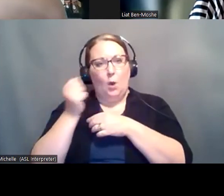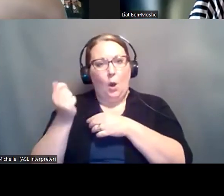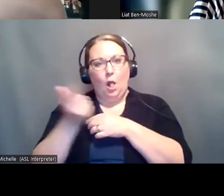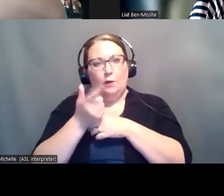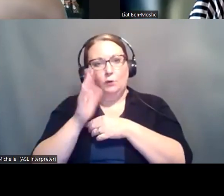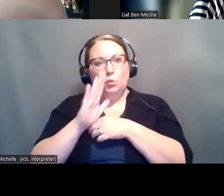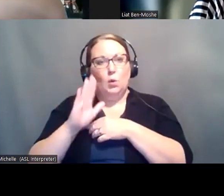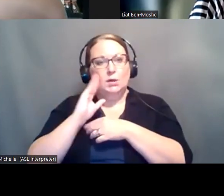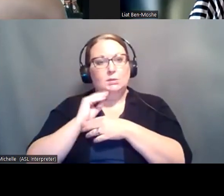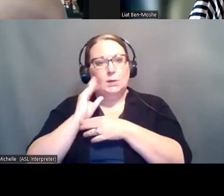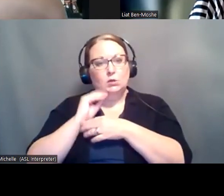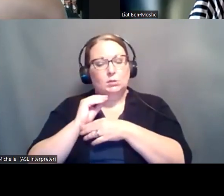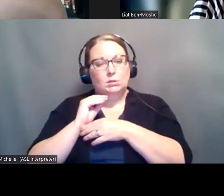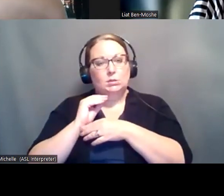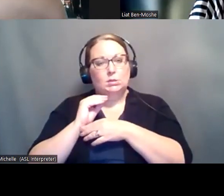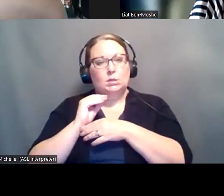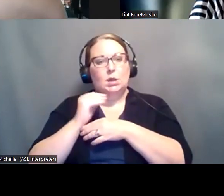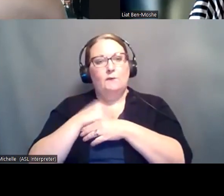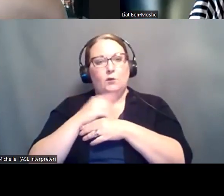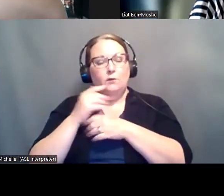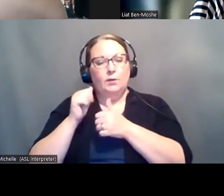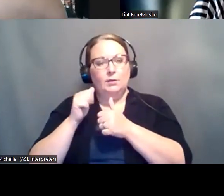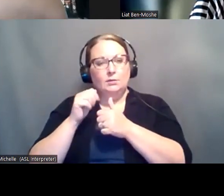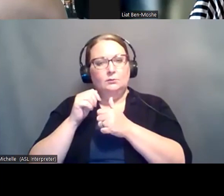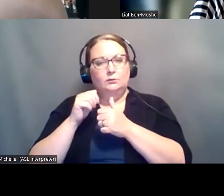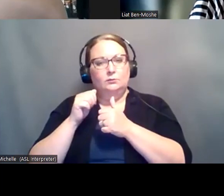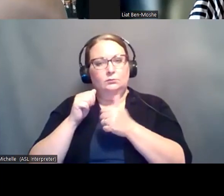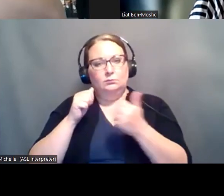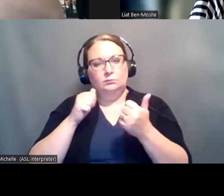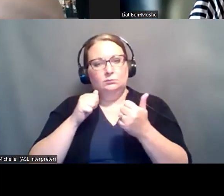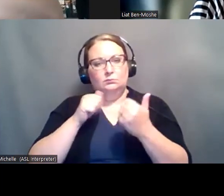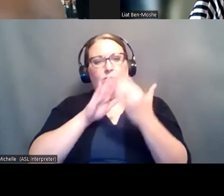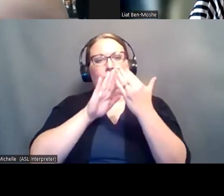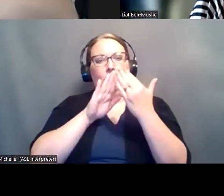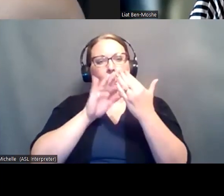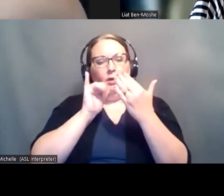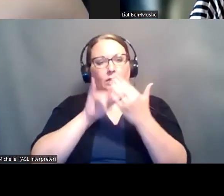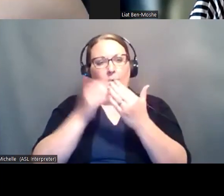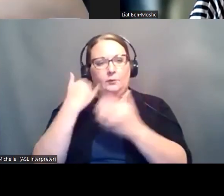if you've come up against that, and then also relatedly thinking